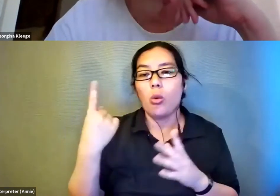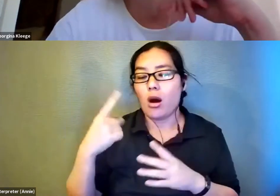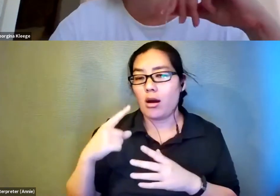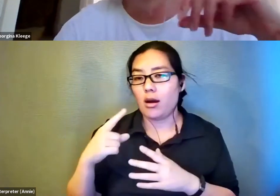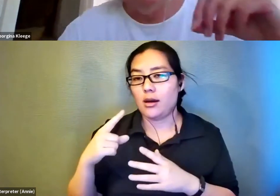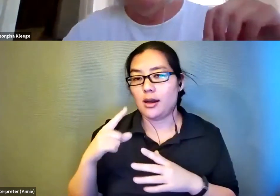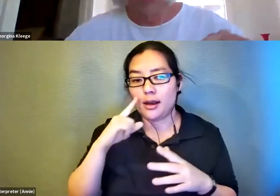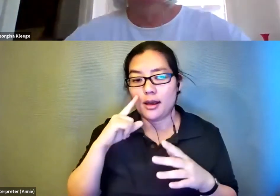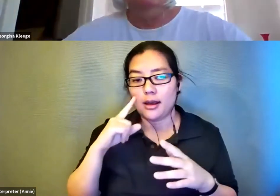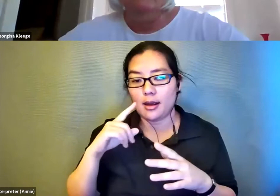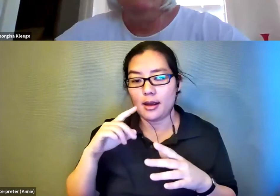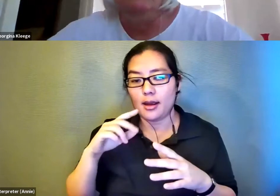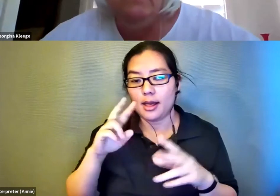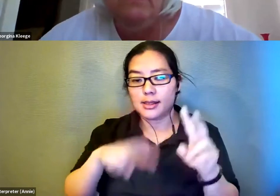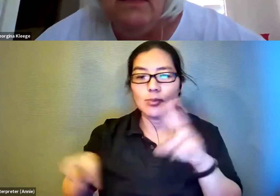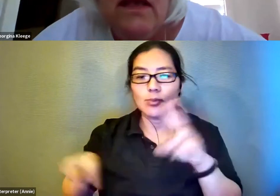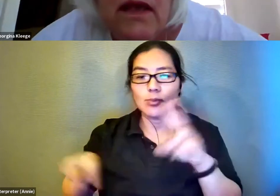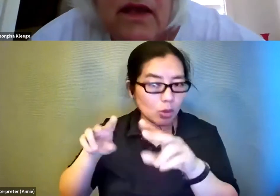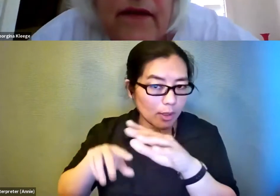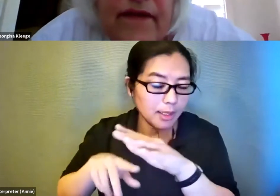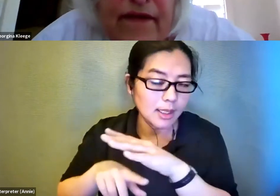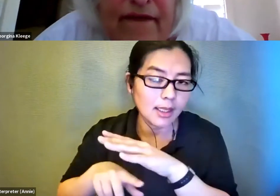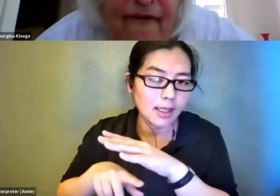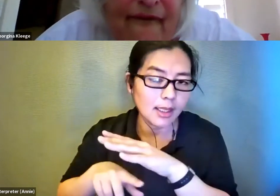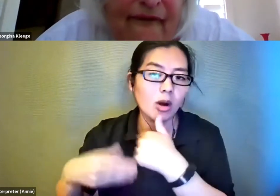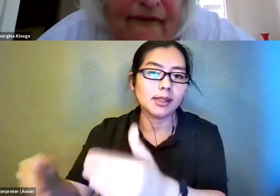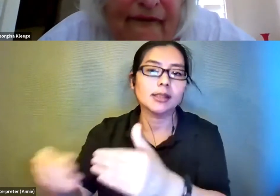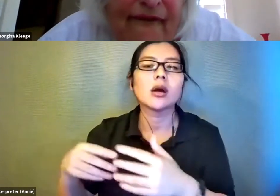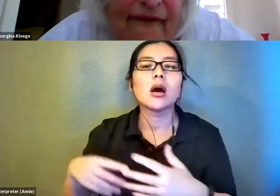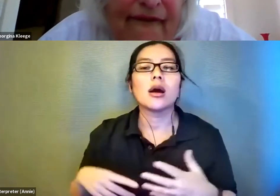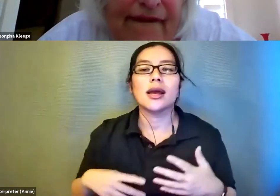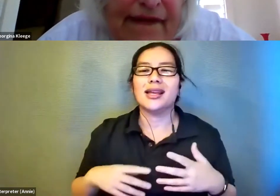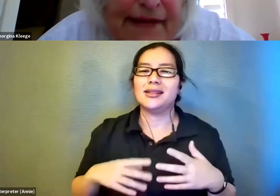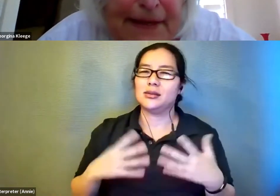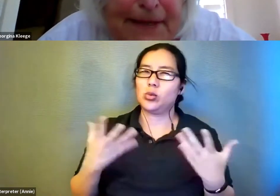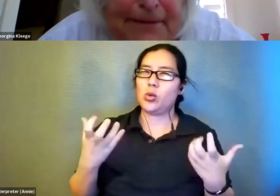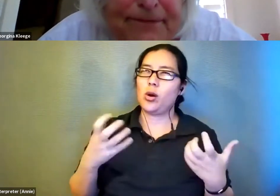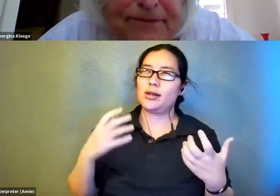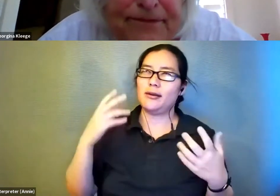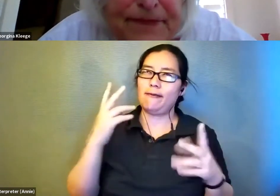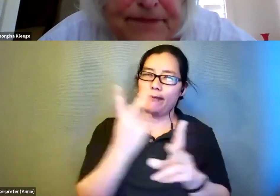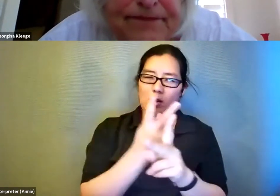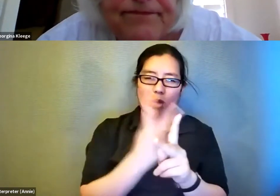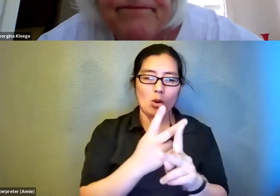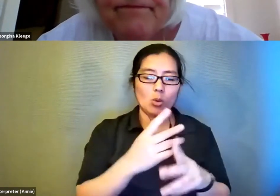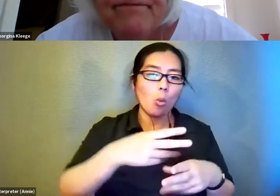take an object we want to see its weight. We press it to see its resistance. There's another